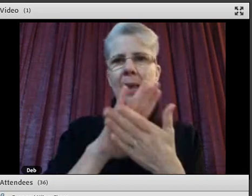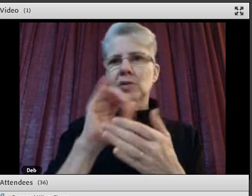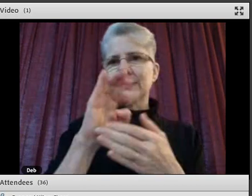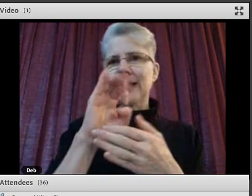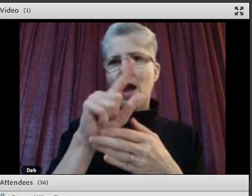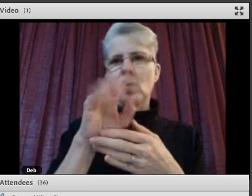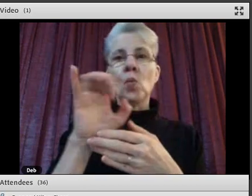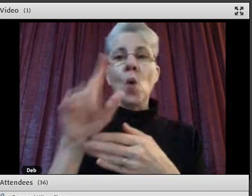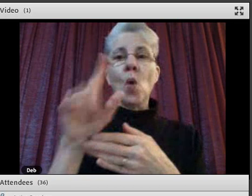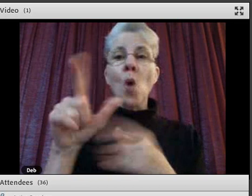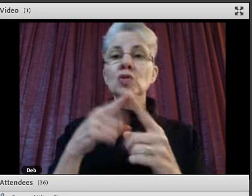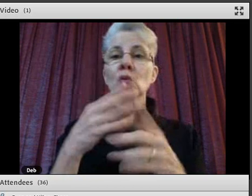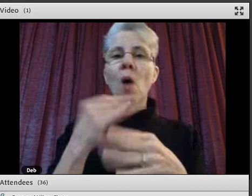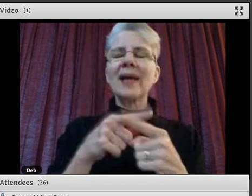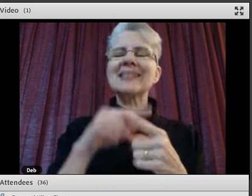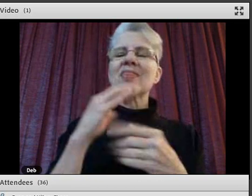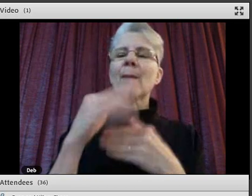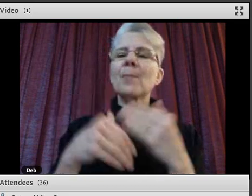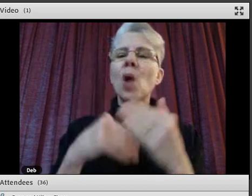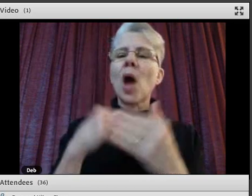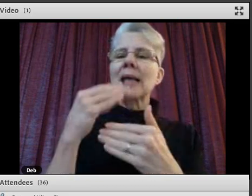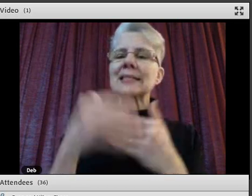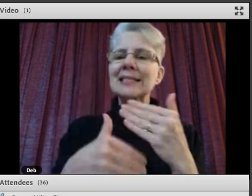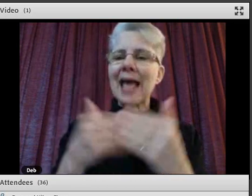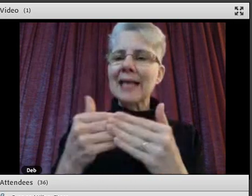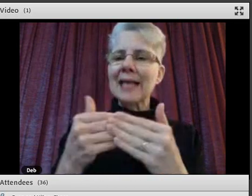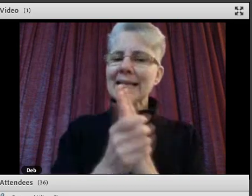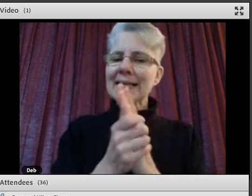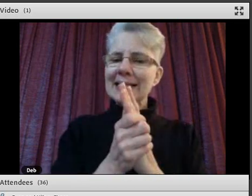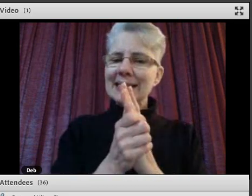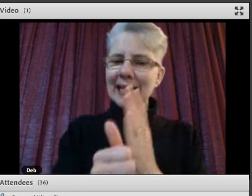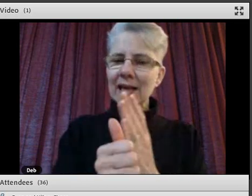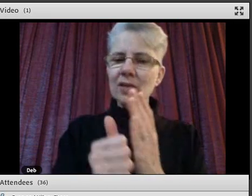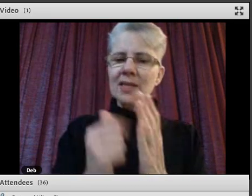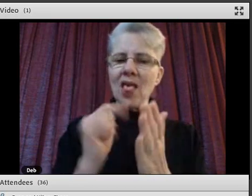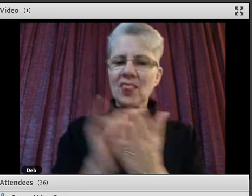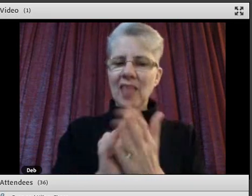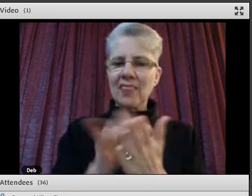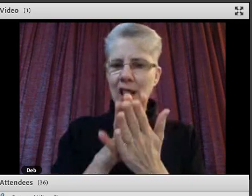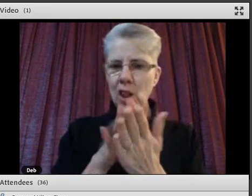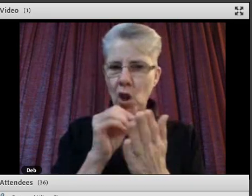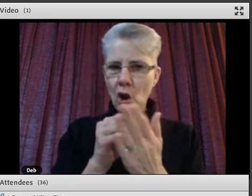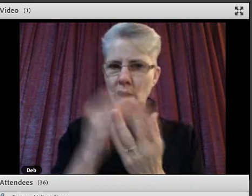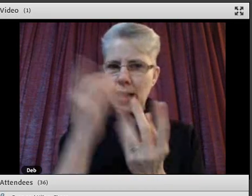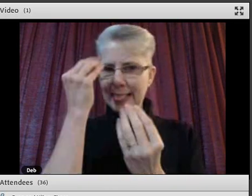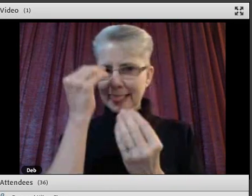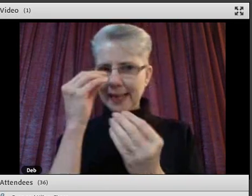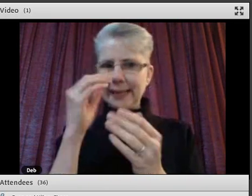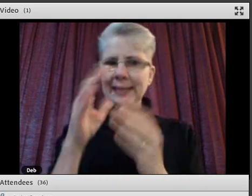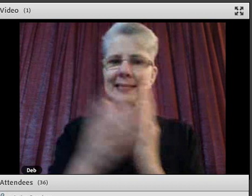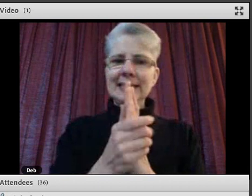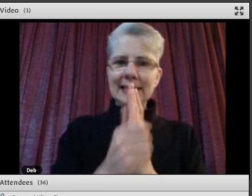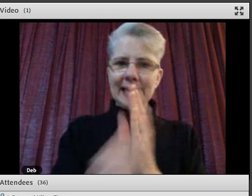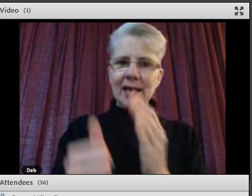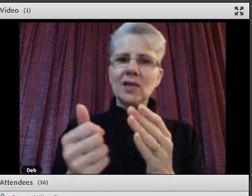roll to a wall. It's about the process. It's about the skills that they're learning, the thinking skills that they're acquiring.